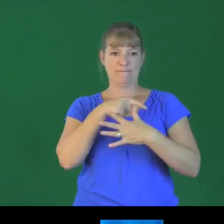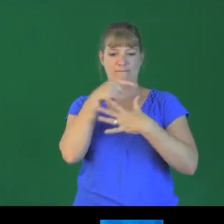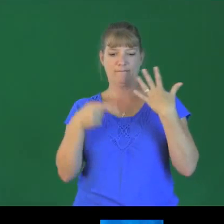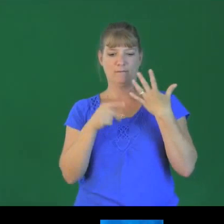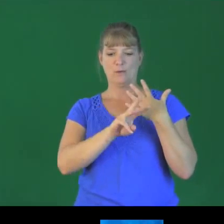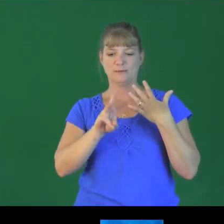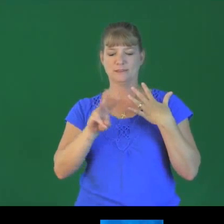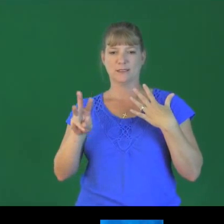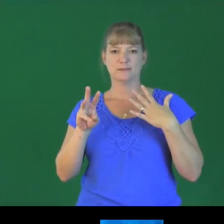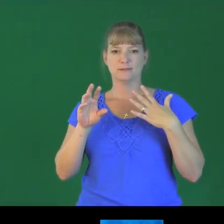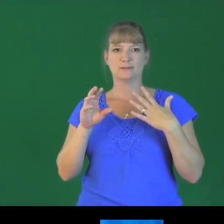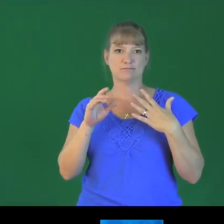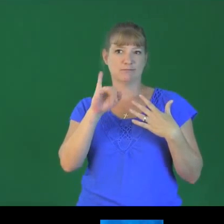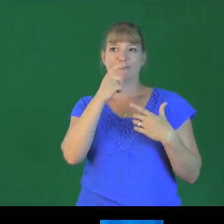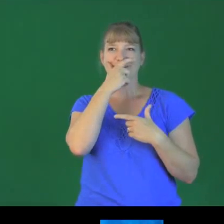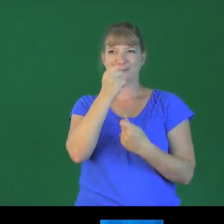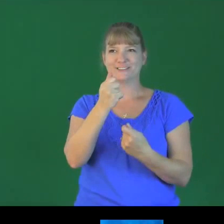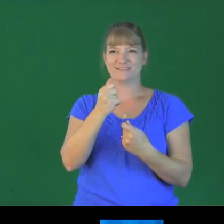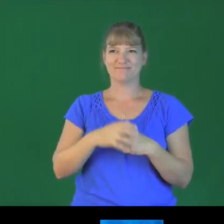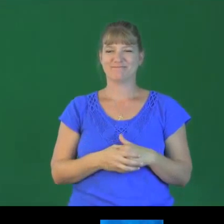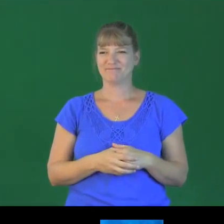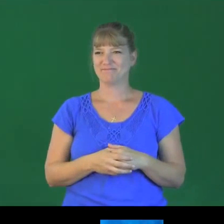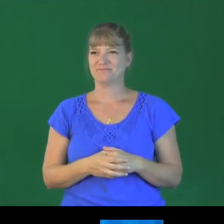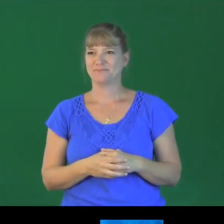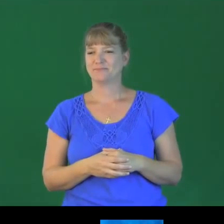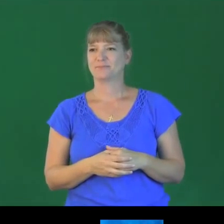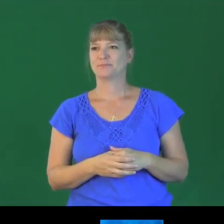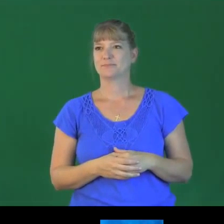that you can use, if you're interested.